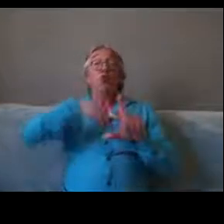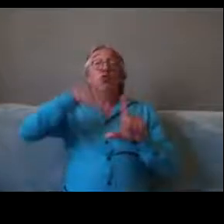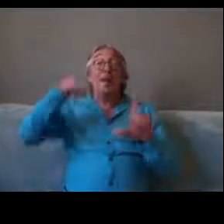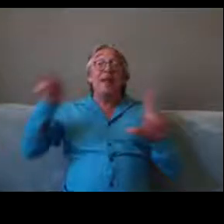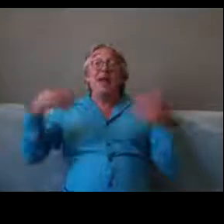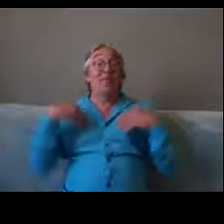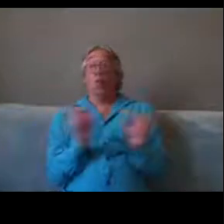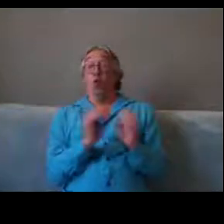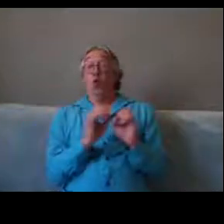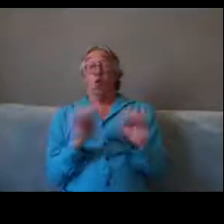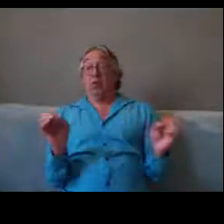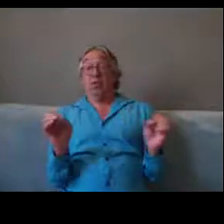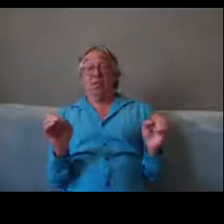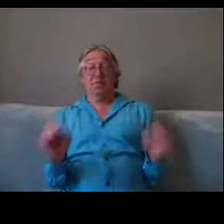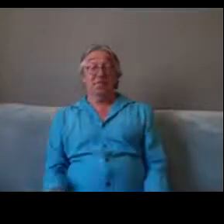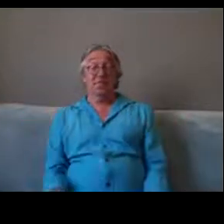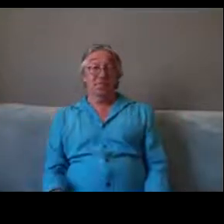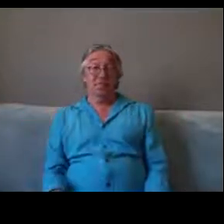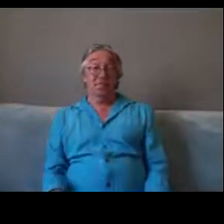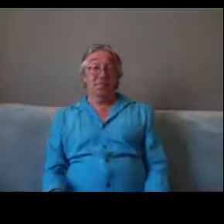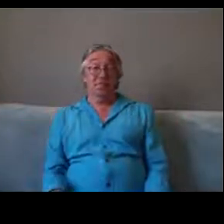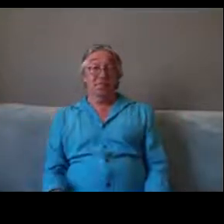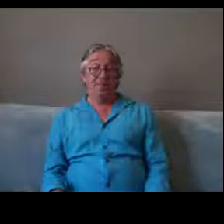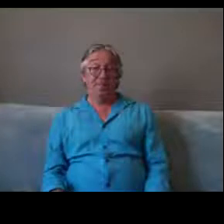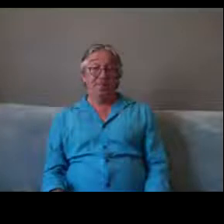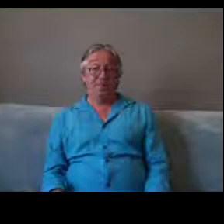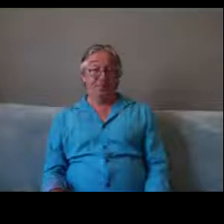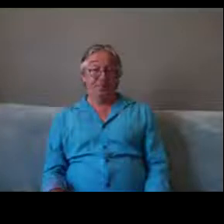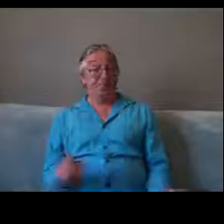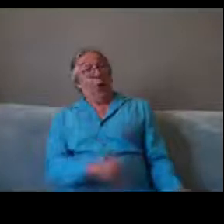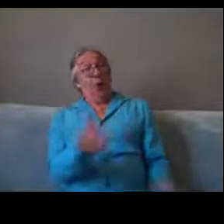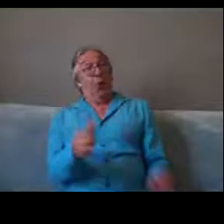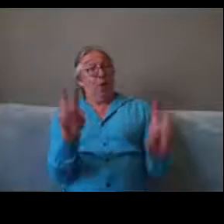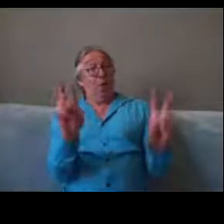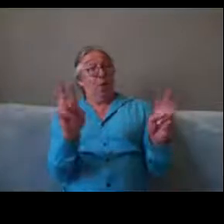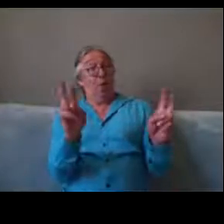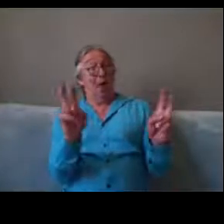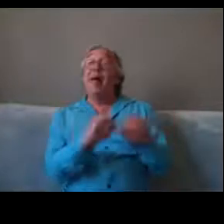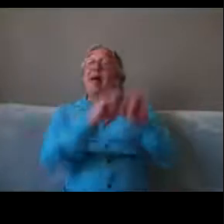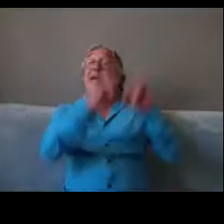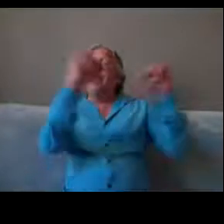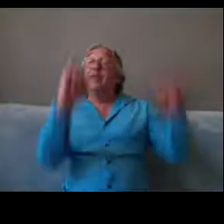we offer now to identify what will be the changes in the next generation.